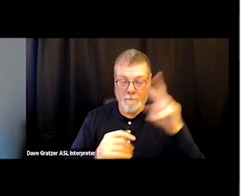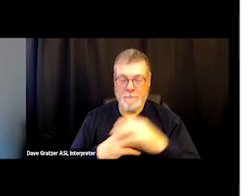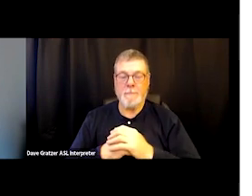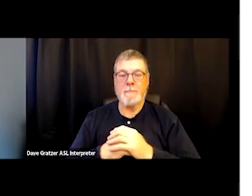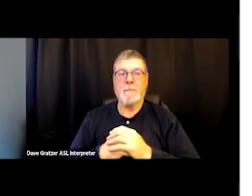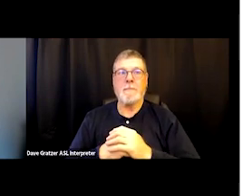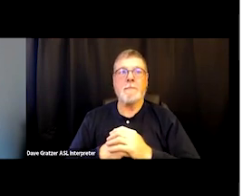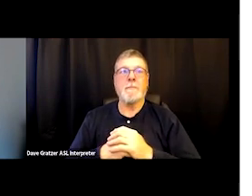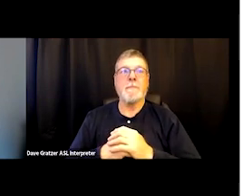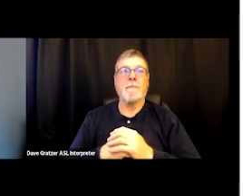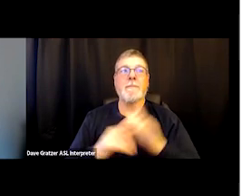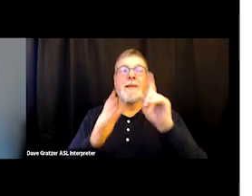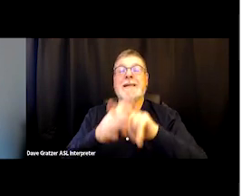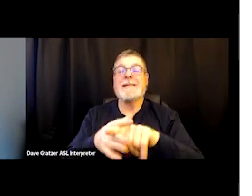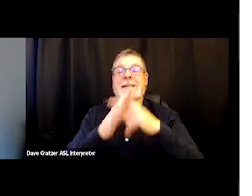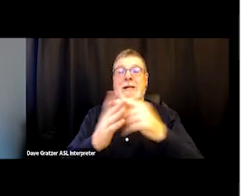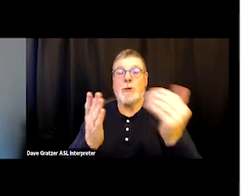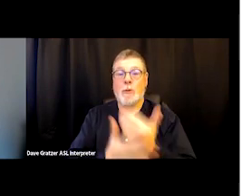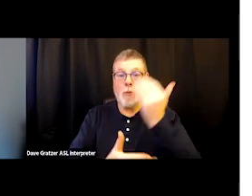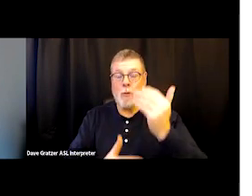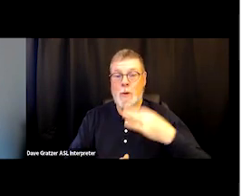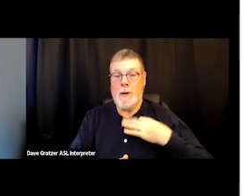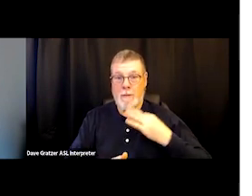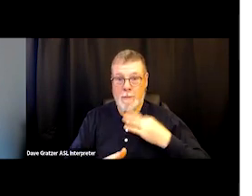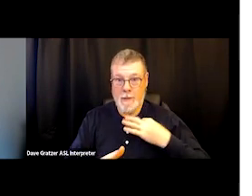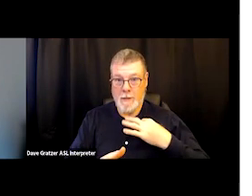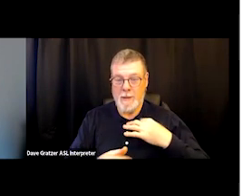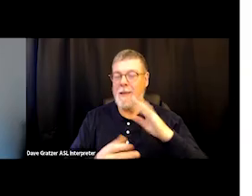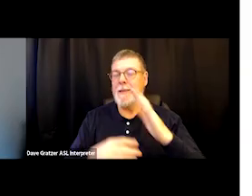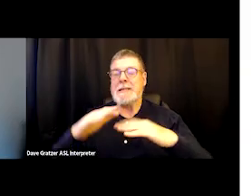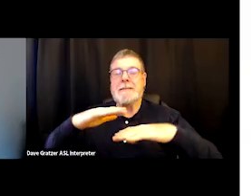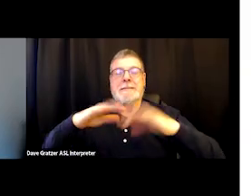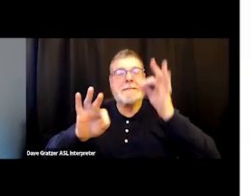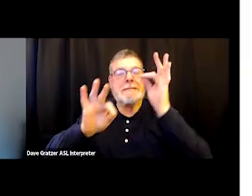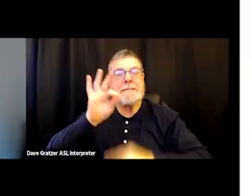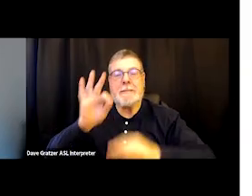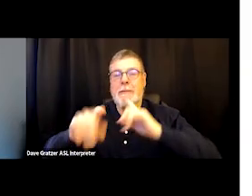You'll click Start a New Application. Then you'll answer some very basic preliminary questions